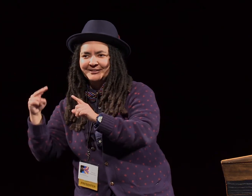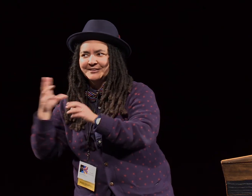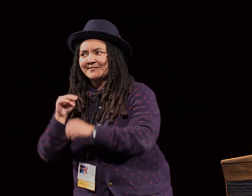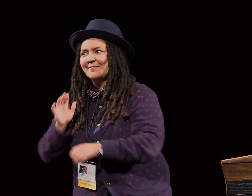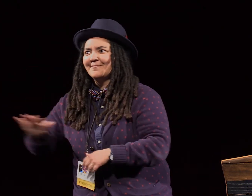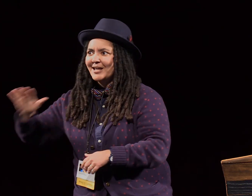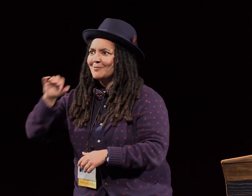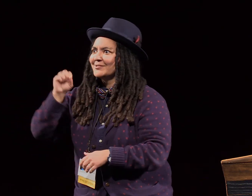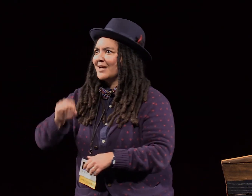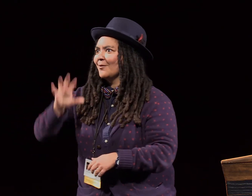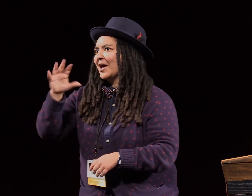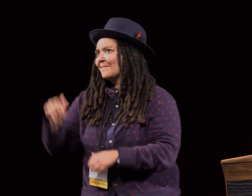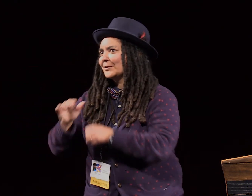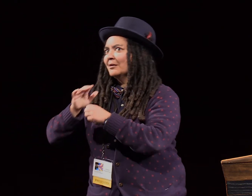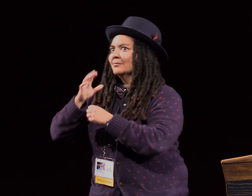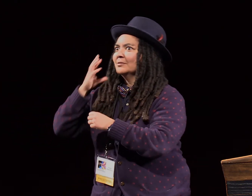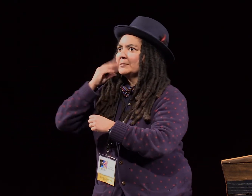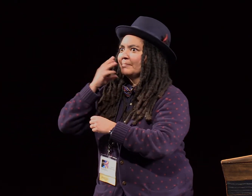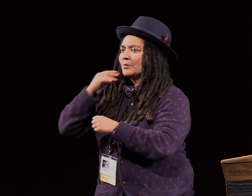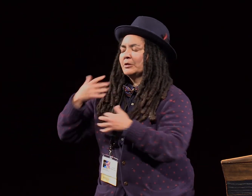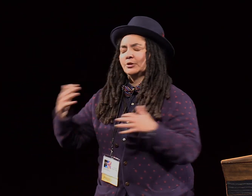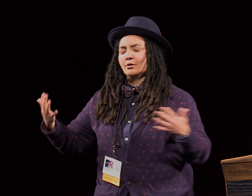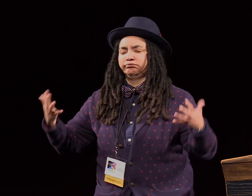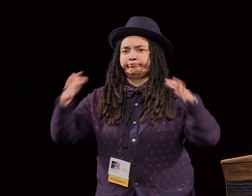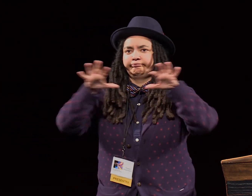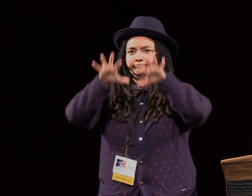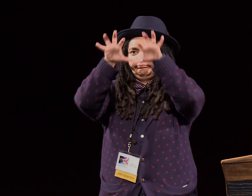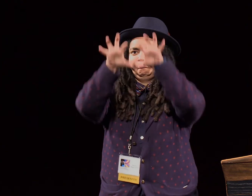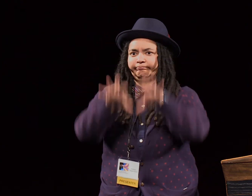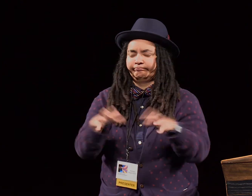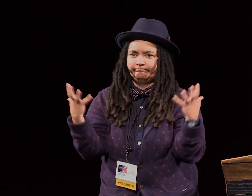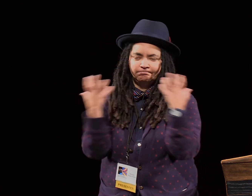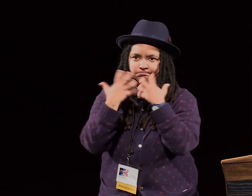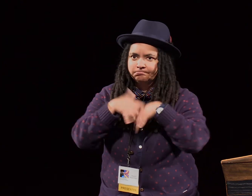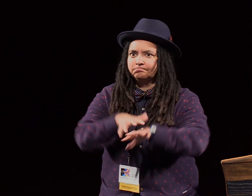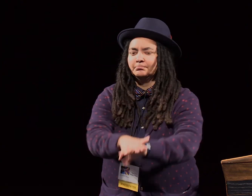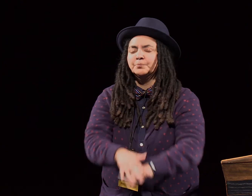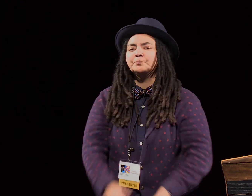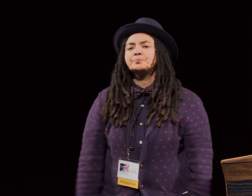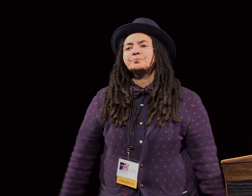and applied that to gay sign variation. So, overall, this was such a wonderful experience,